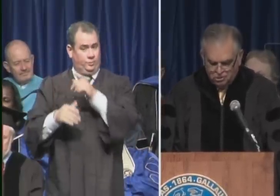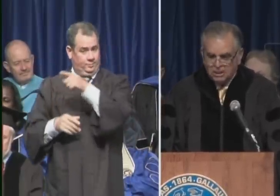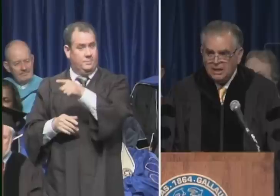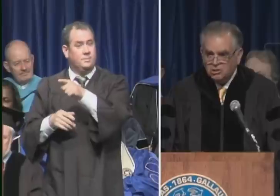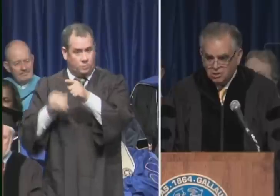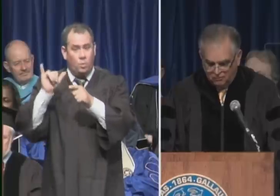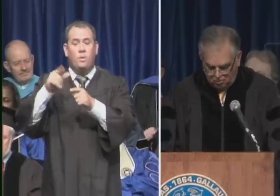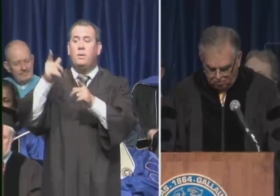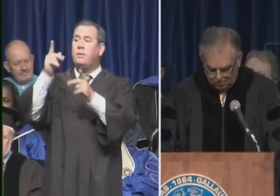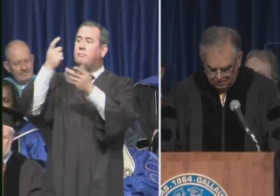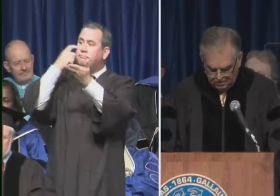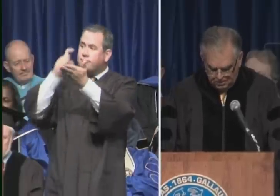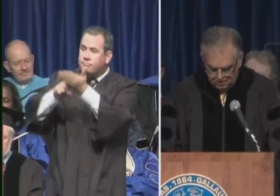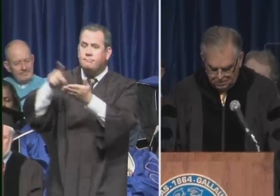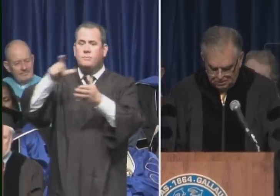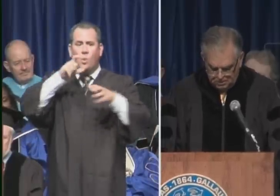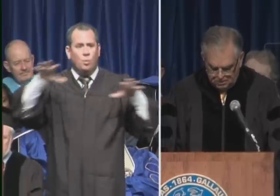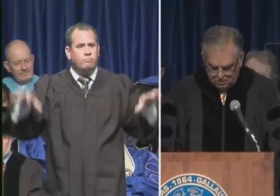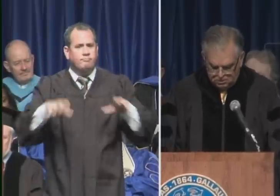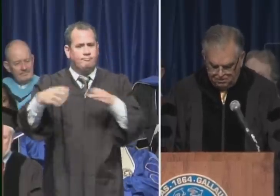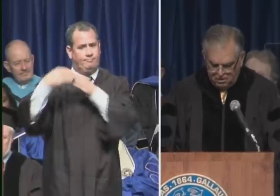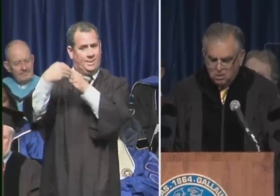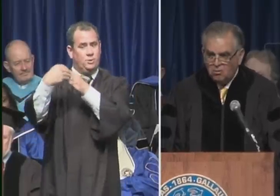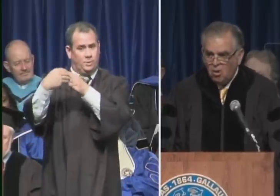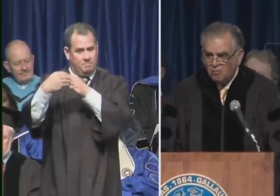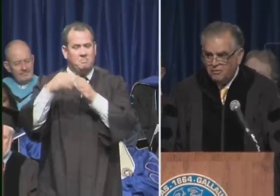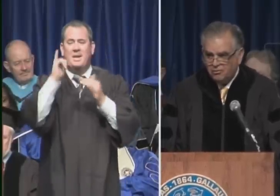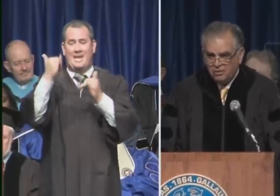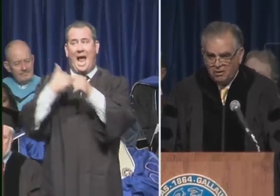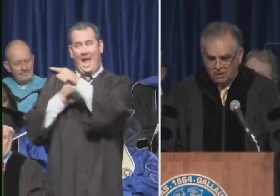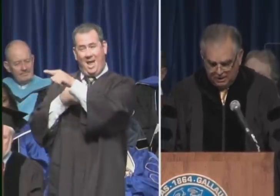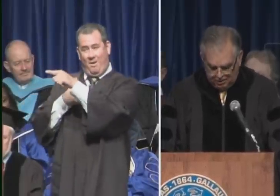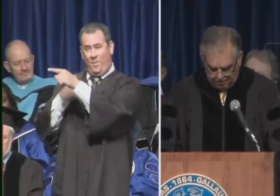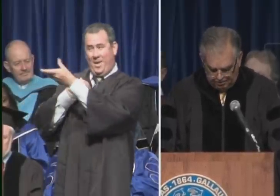I'm challenging each of you to be your own visionary leader.